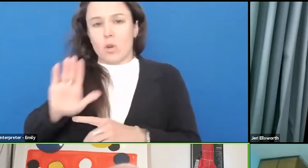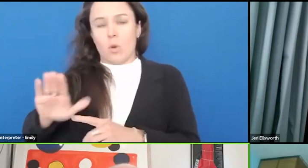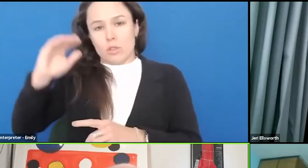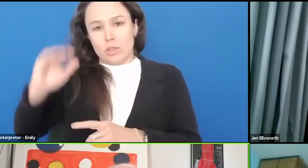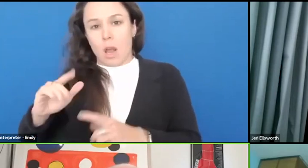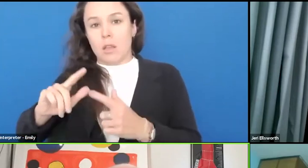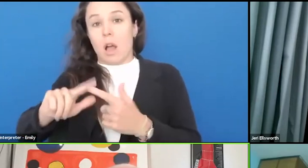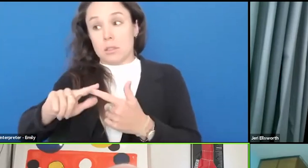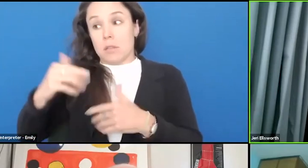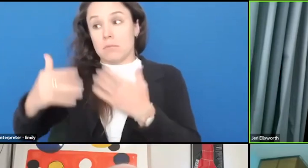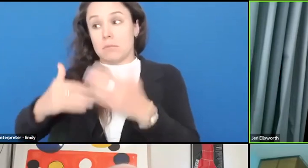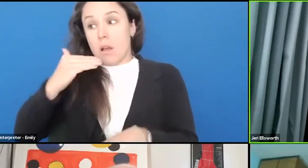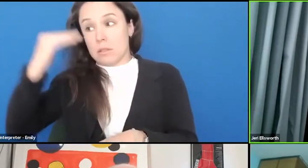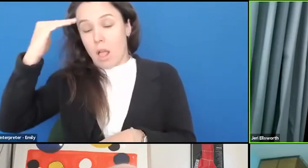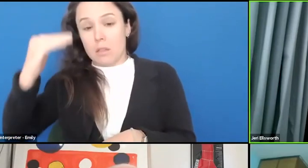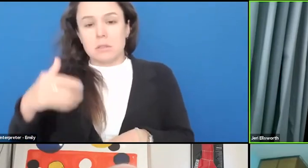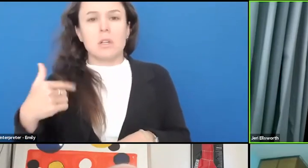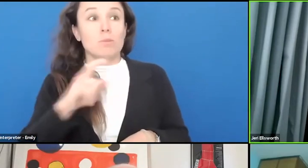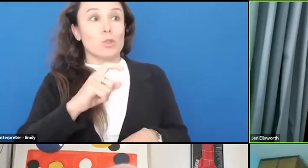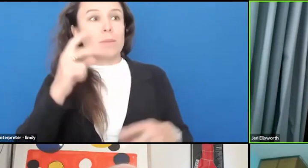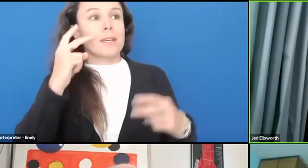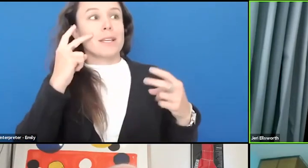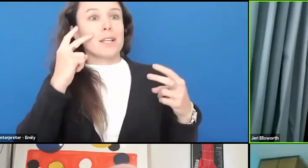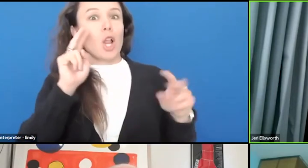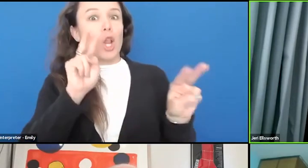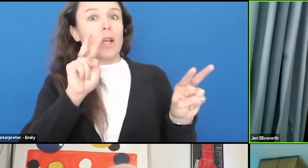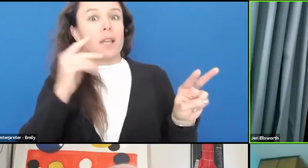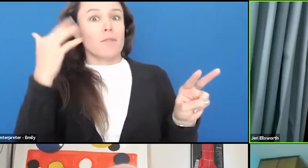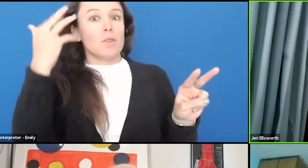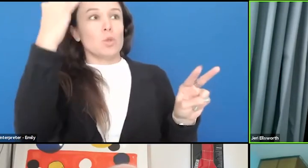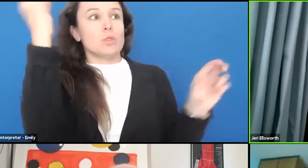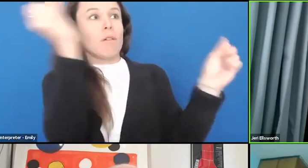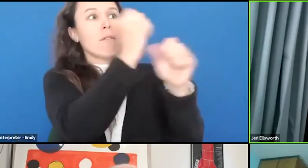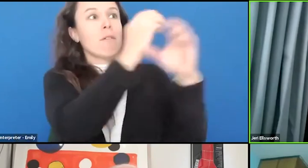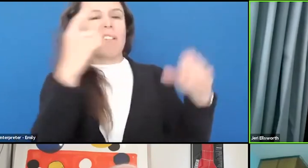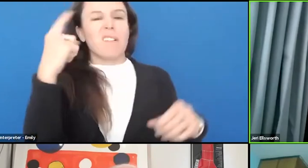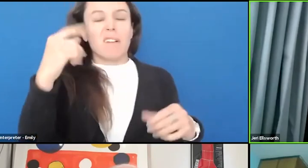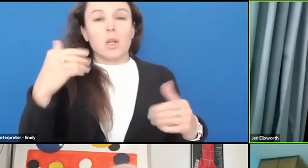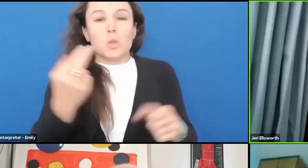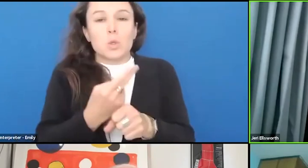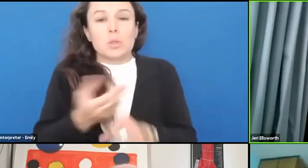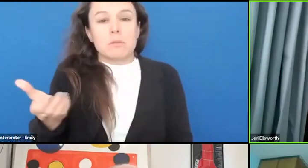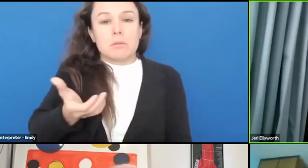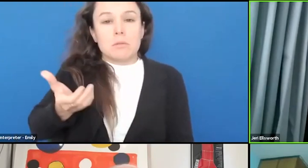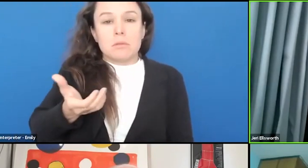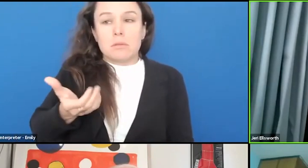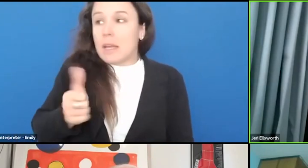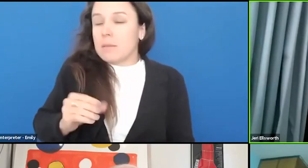Well we're supposed to be looking way out in the future why do we even carry around devices anymore you know, we're just going to look